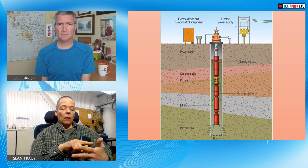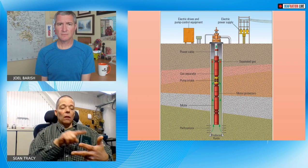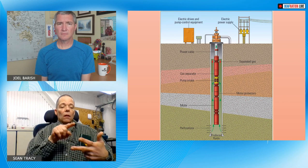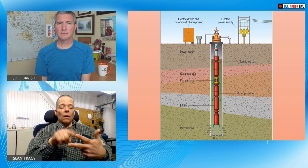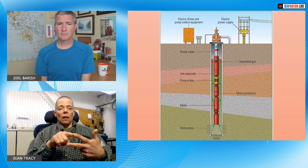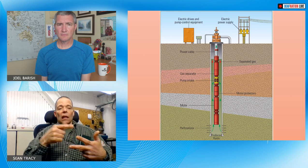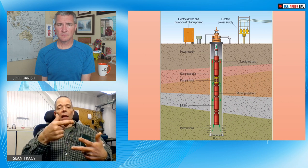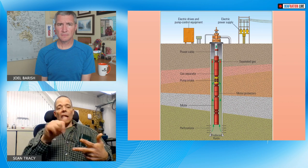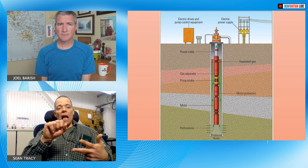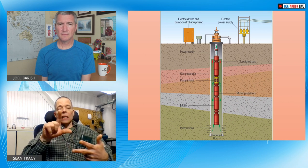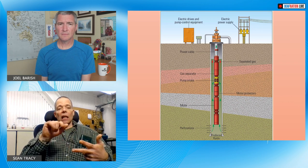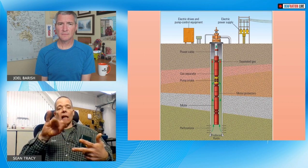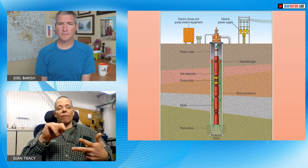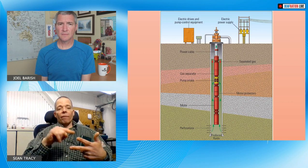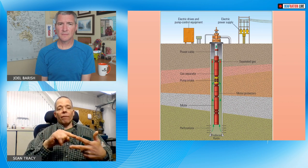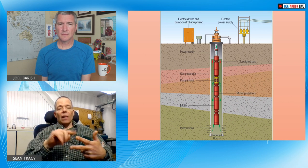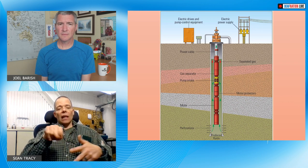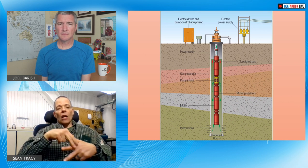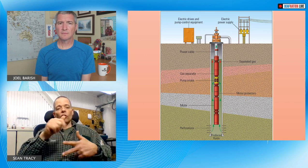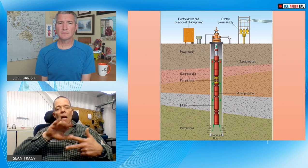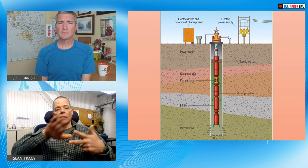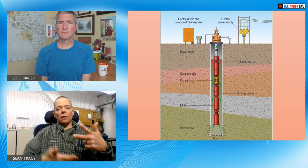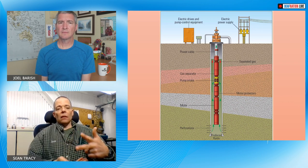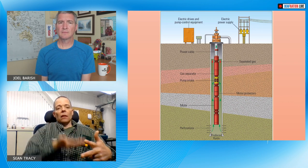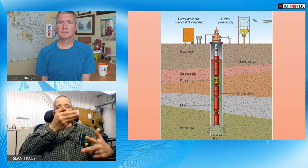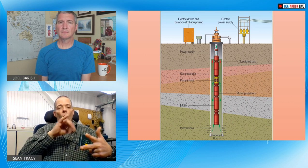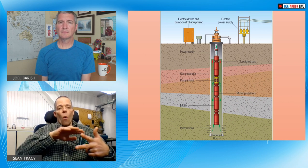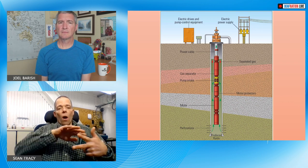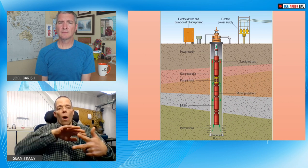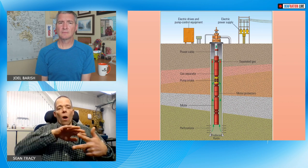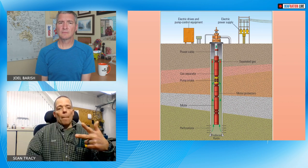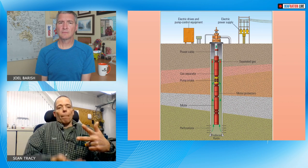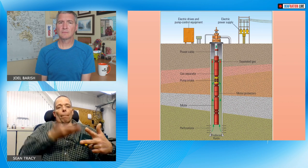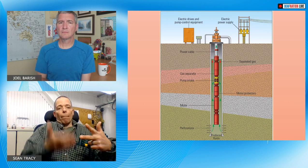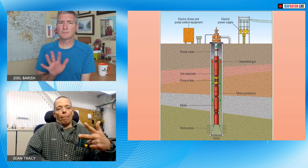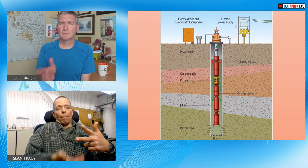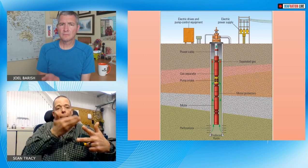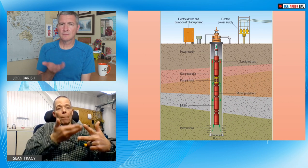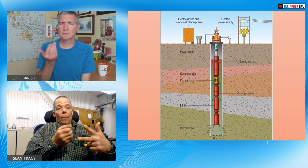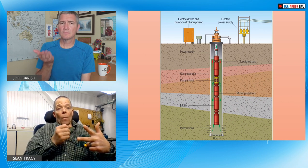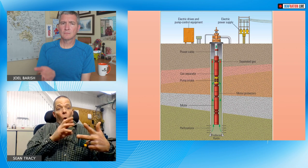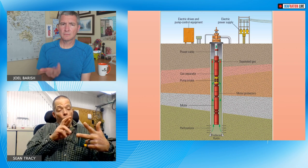a gas lift pump that brings up natural gas,